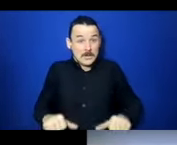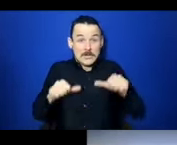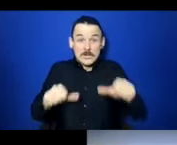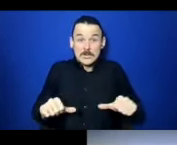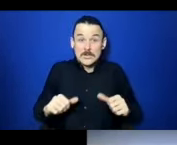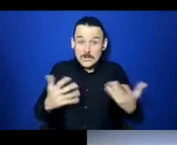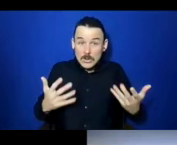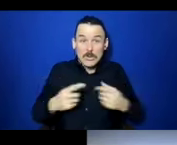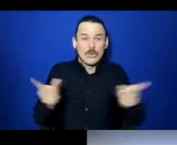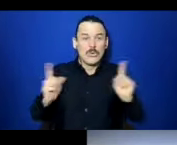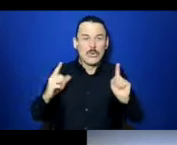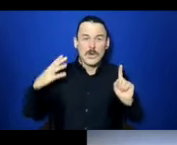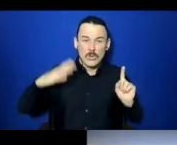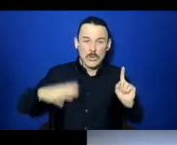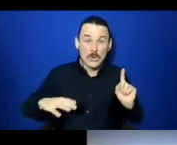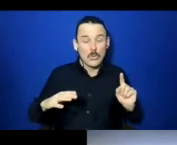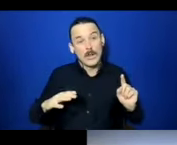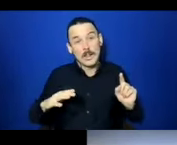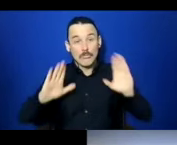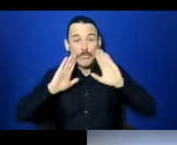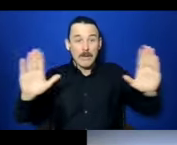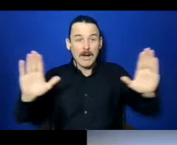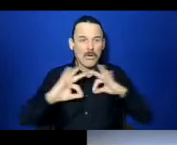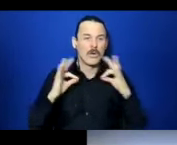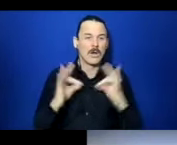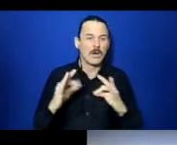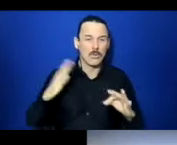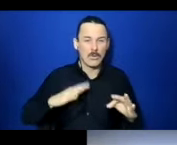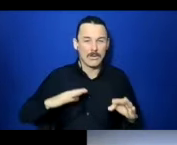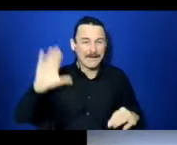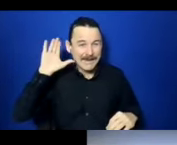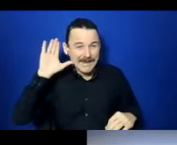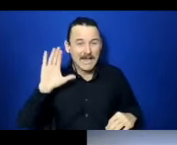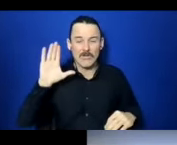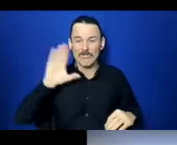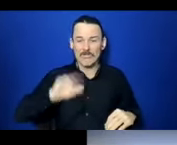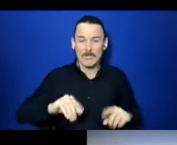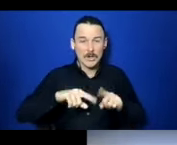so Remarkable wants to hear from diverse founders who are creating new technologies